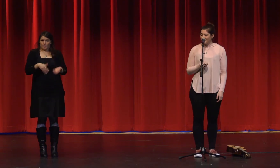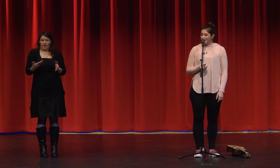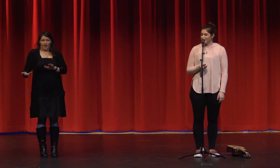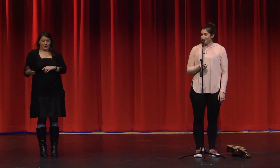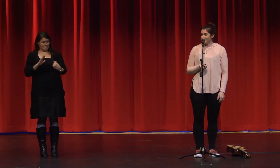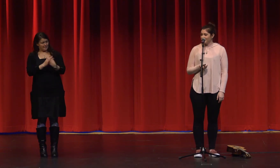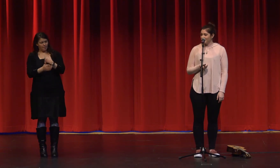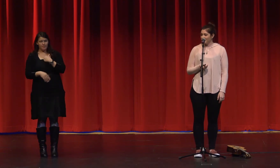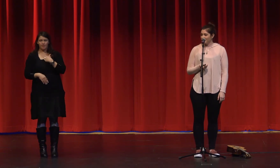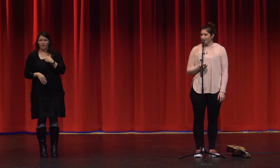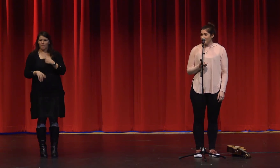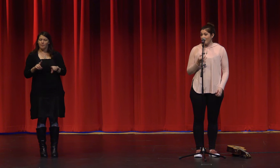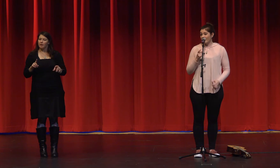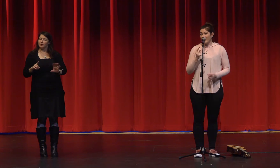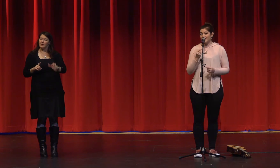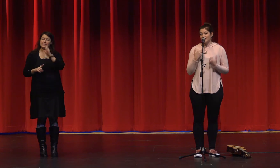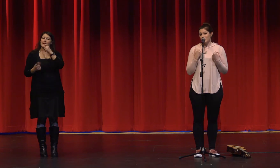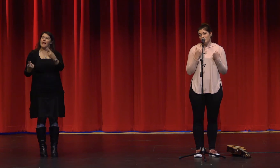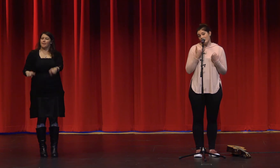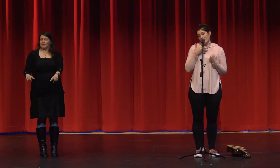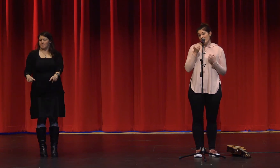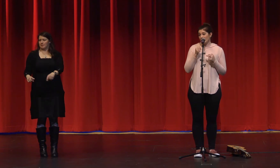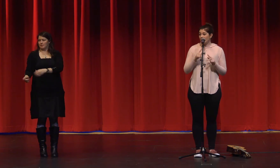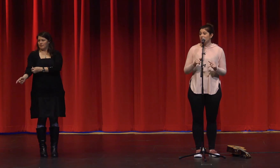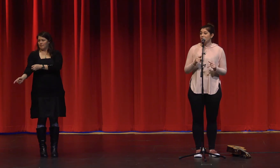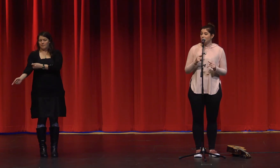But it didn't. In fact it's made me a better person,